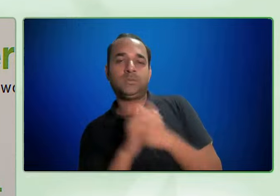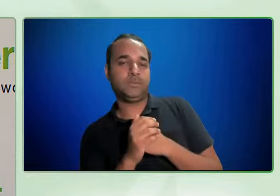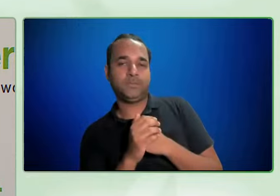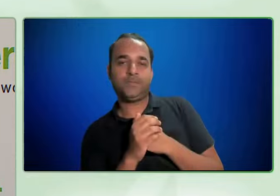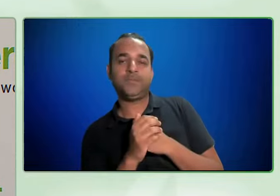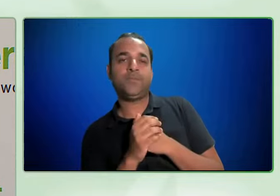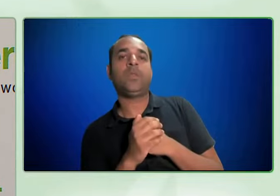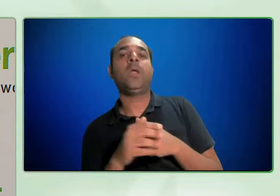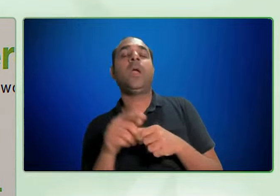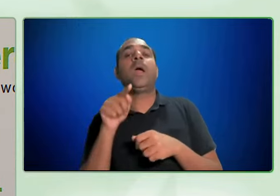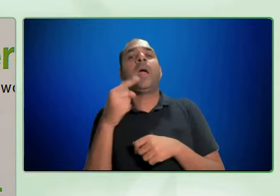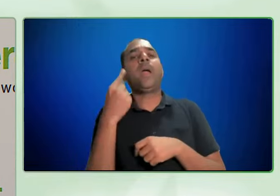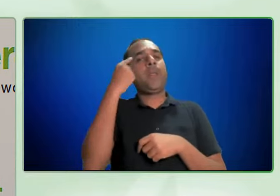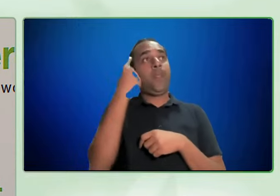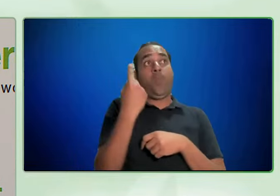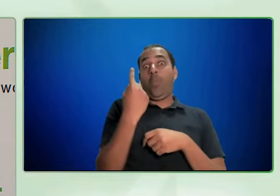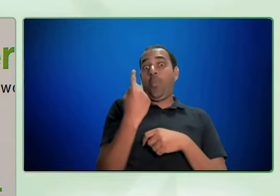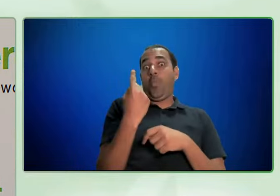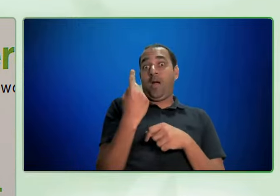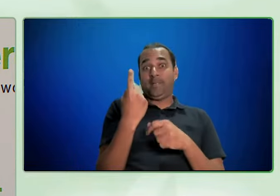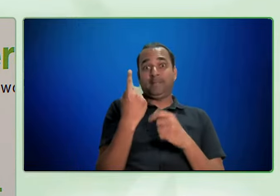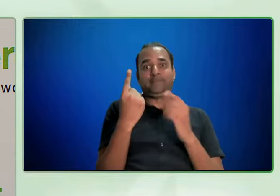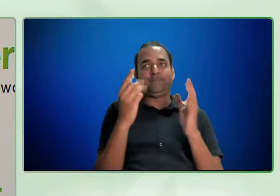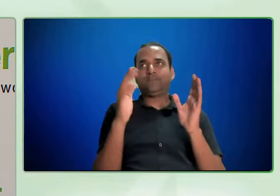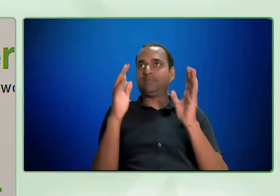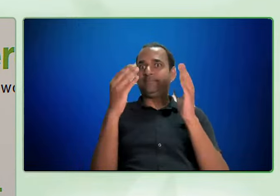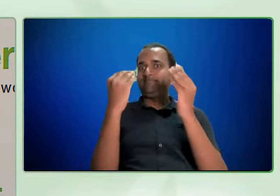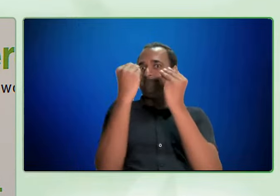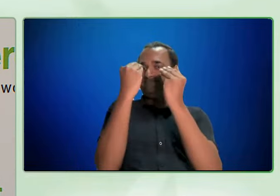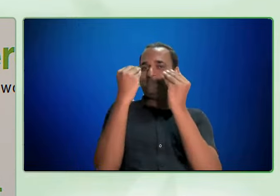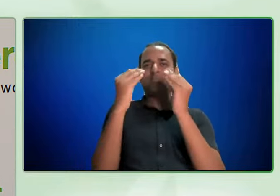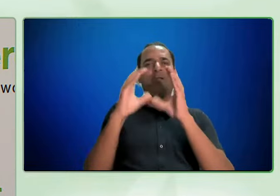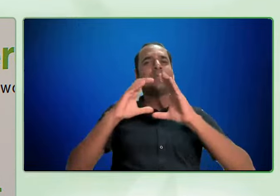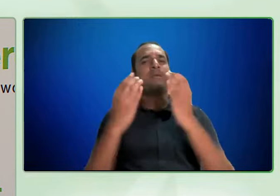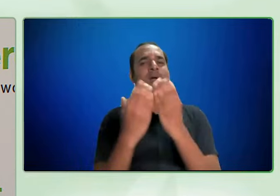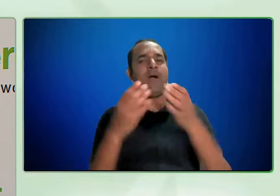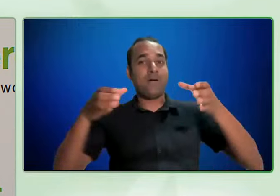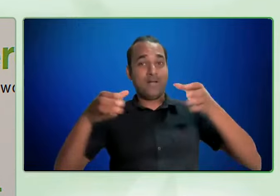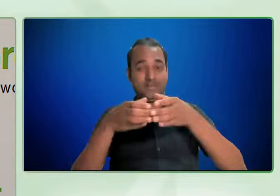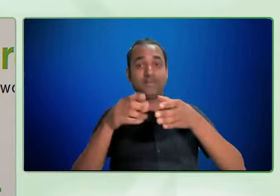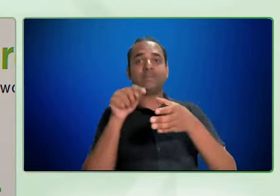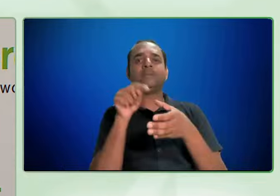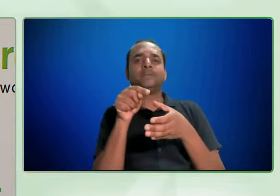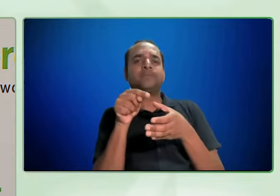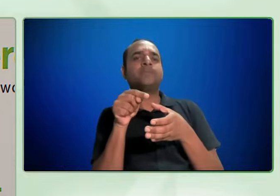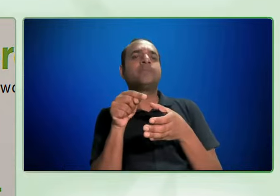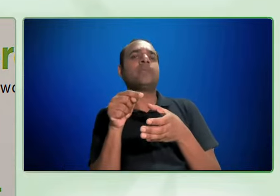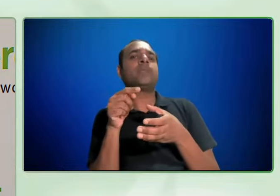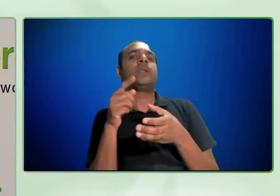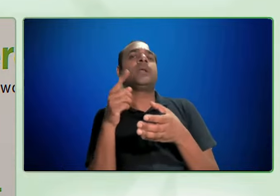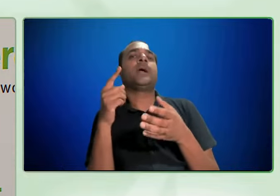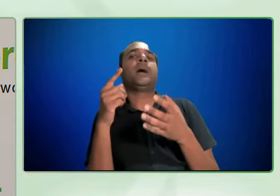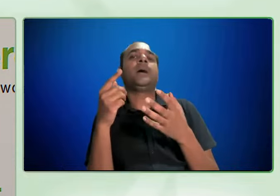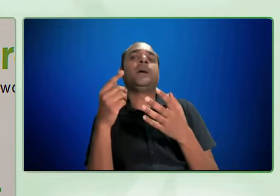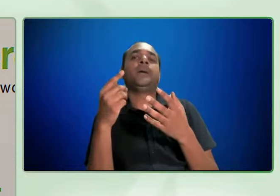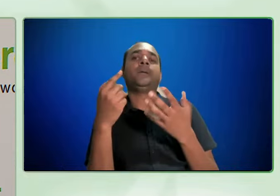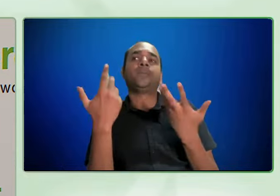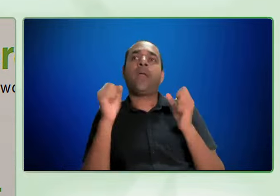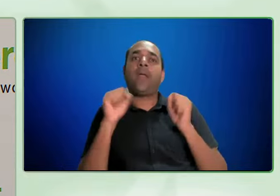It may not called accessibility but if you're in a disaster situation, you get audio, if